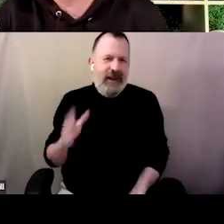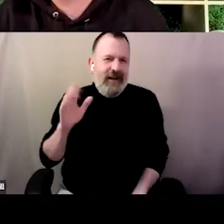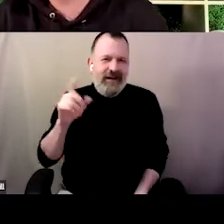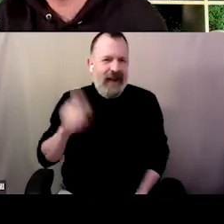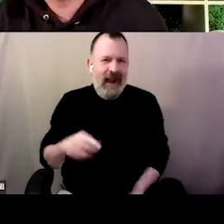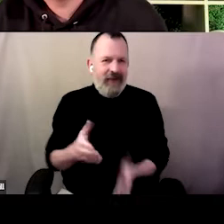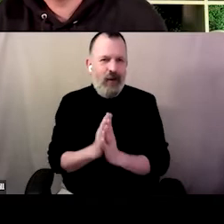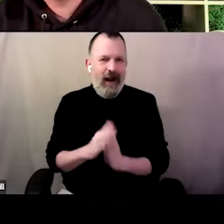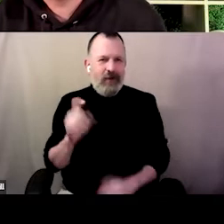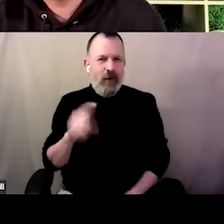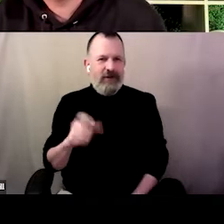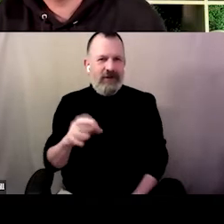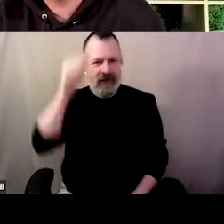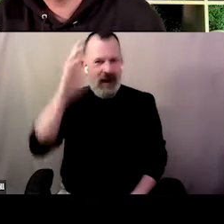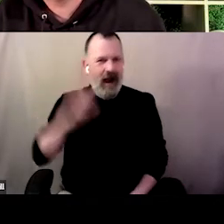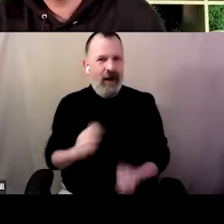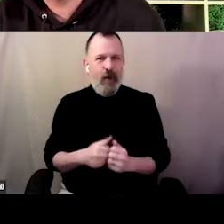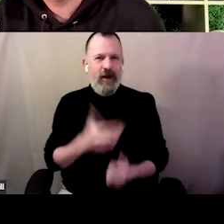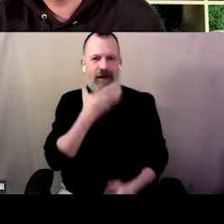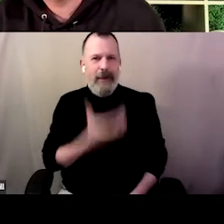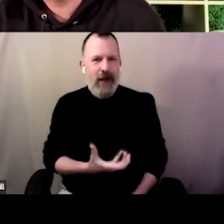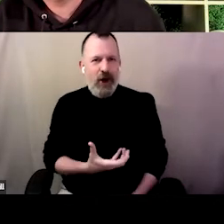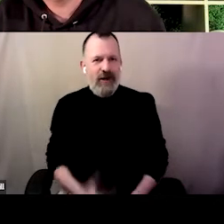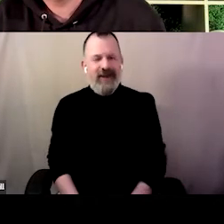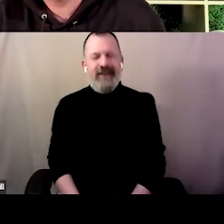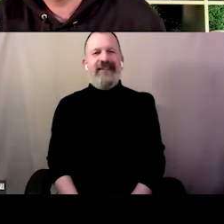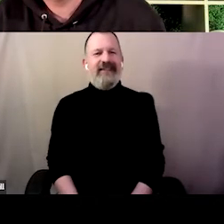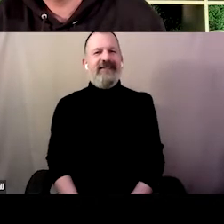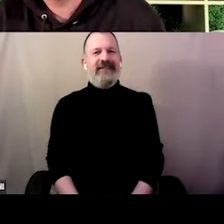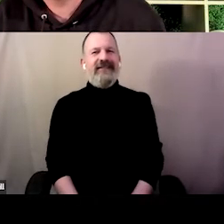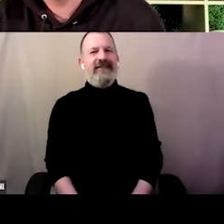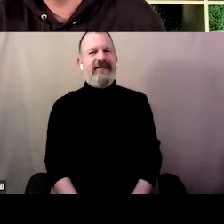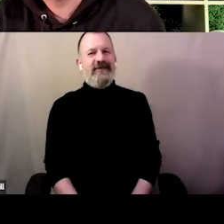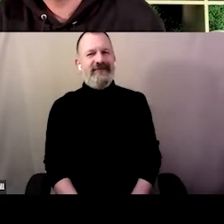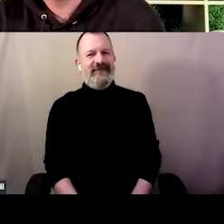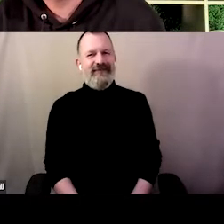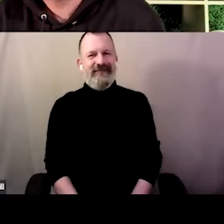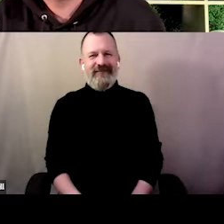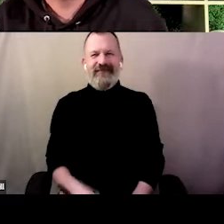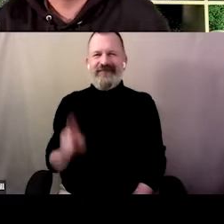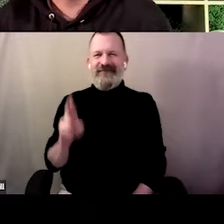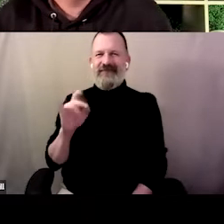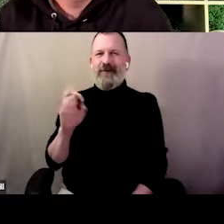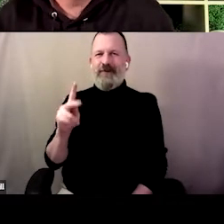Rick Mislan: Yeah definitely brought you know Rick Mislan: My character to it and